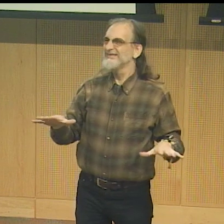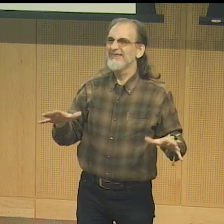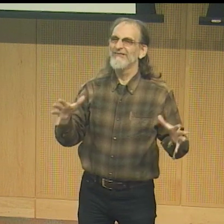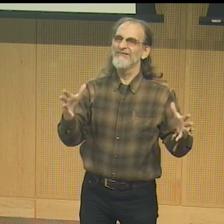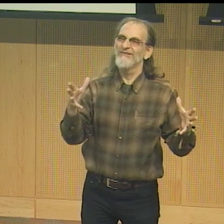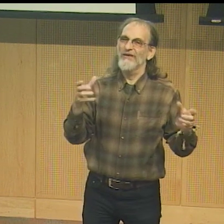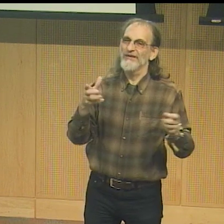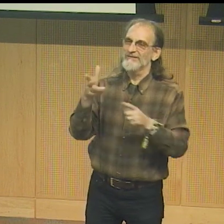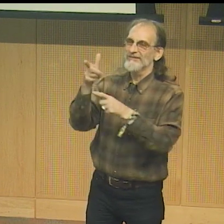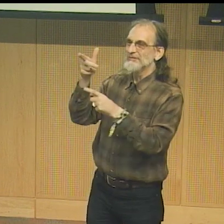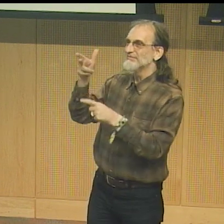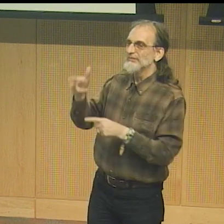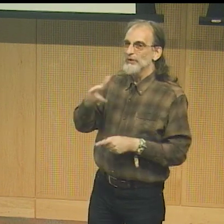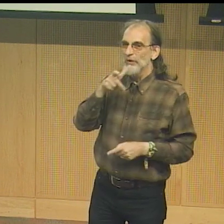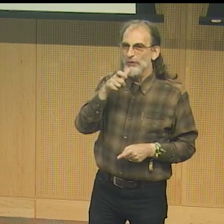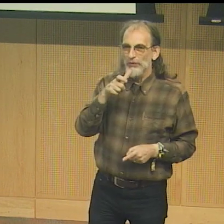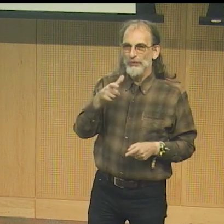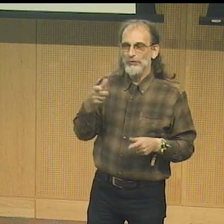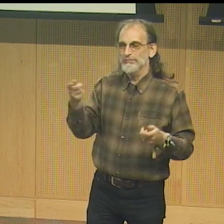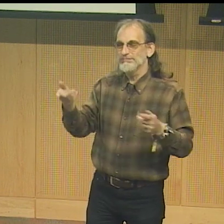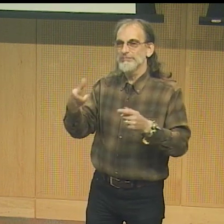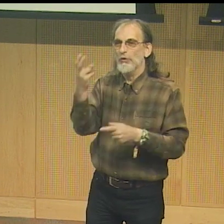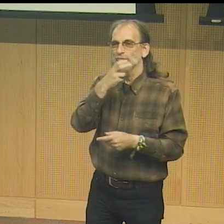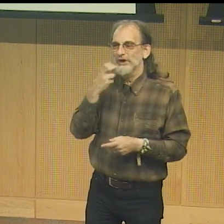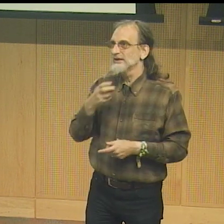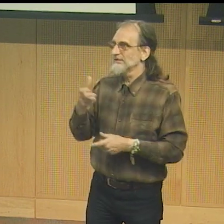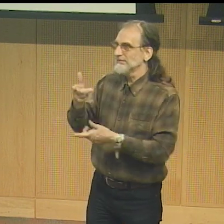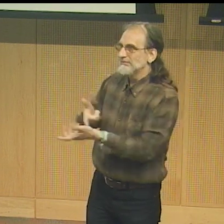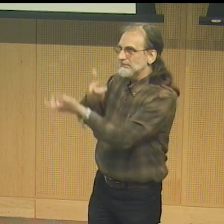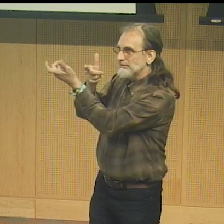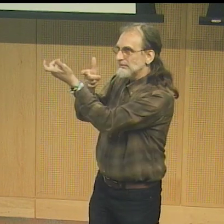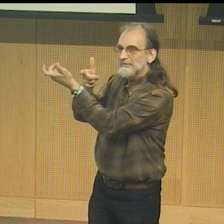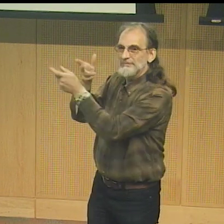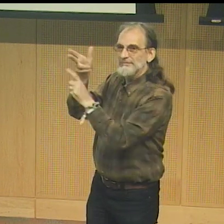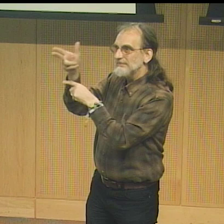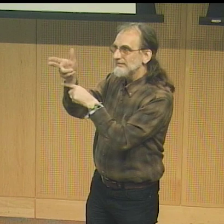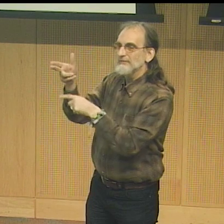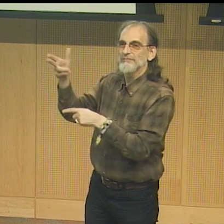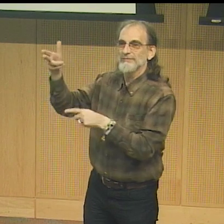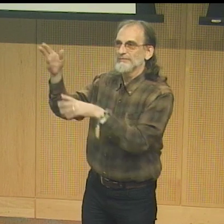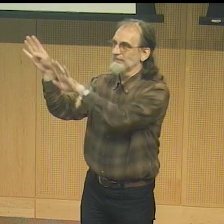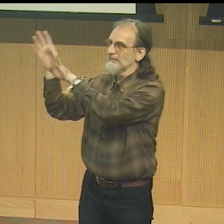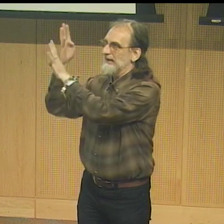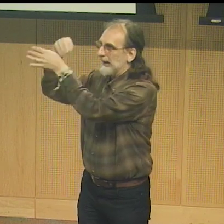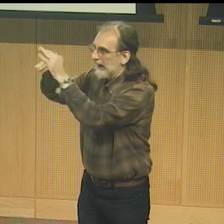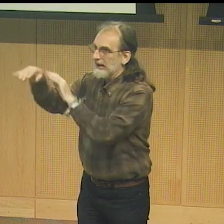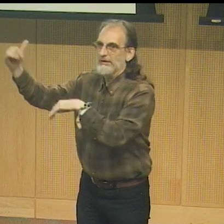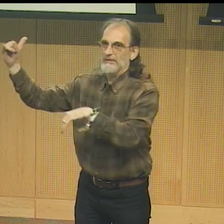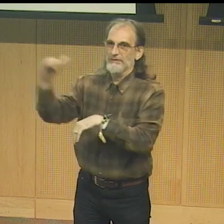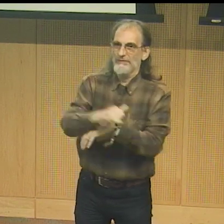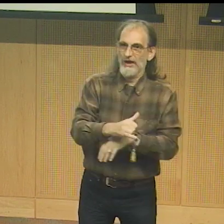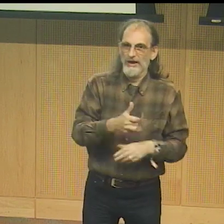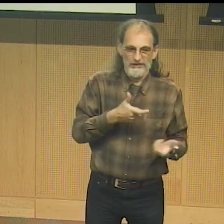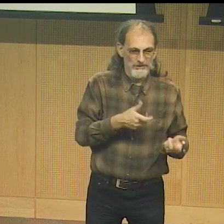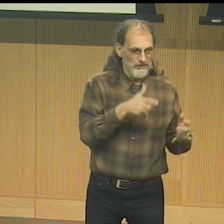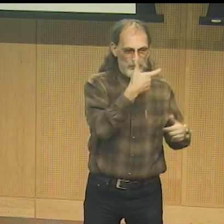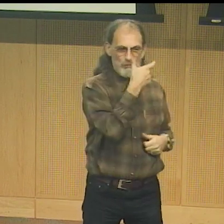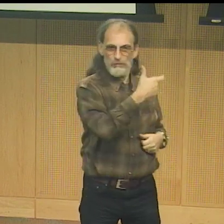of the nationalities and countries. It was a very clear way to shoot down oralism and see